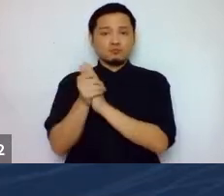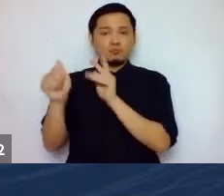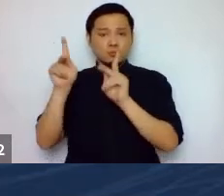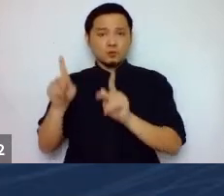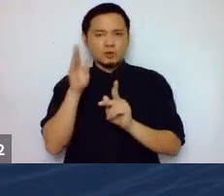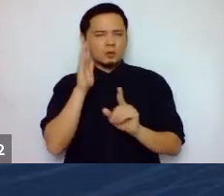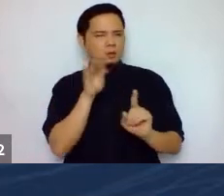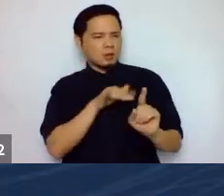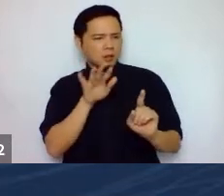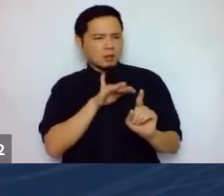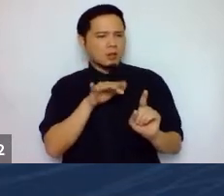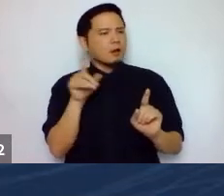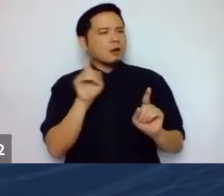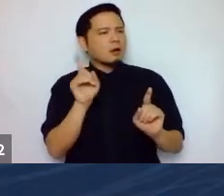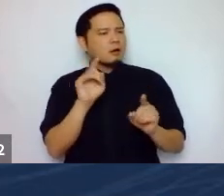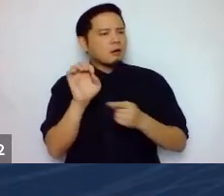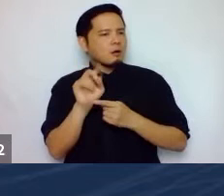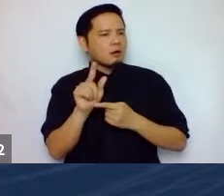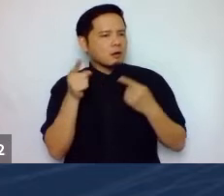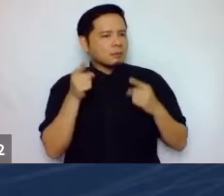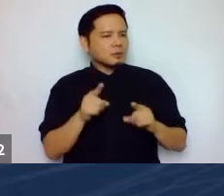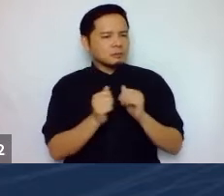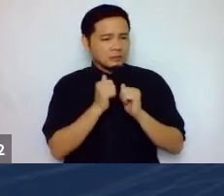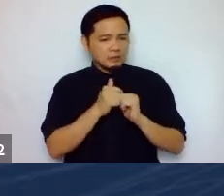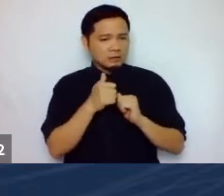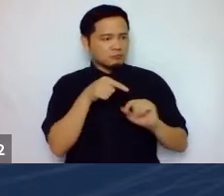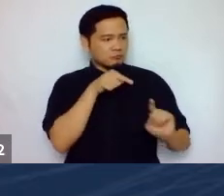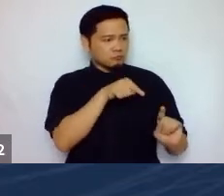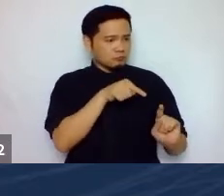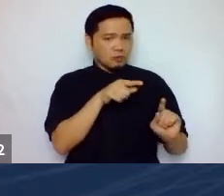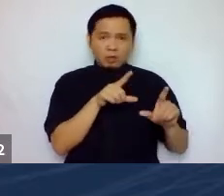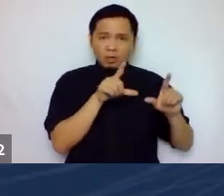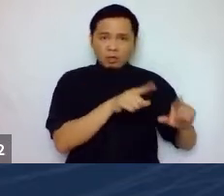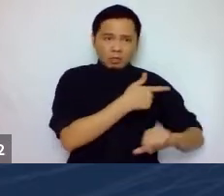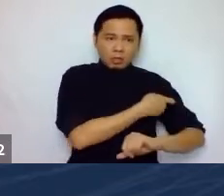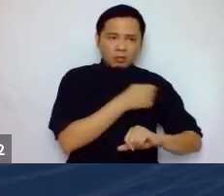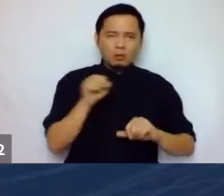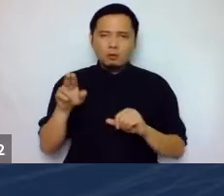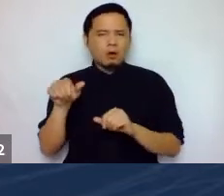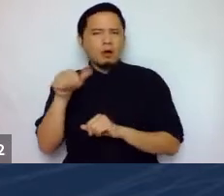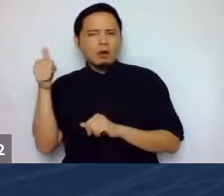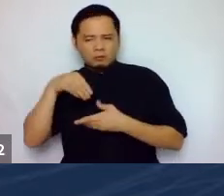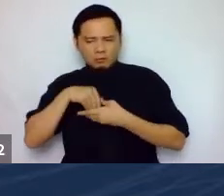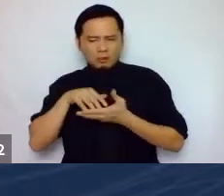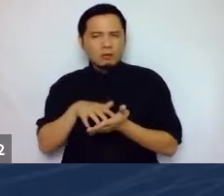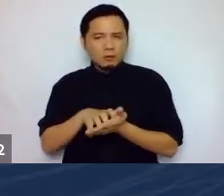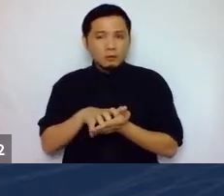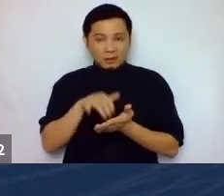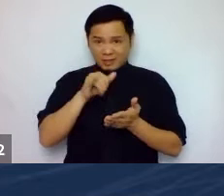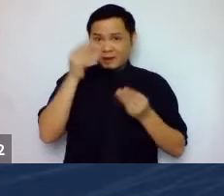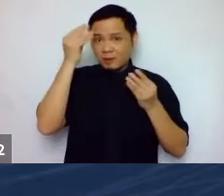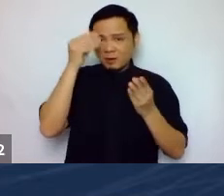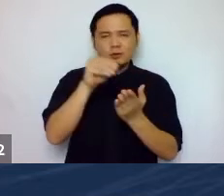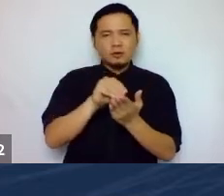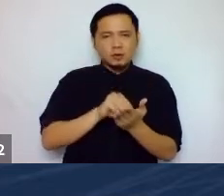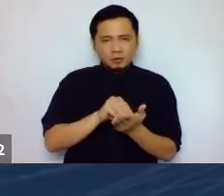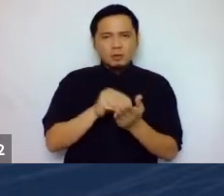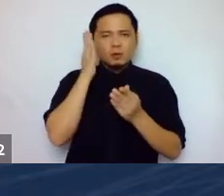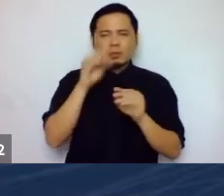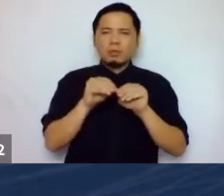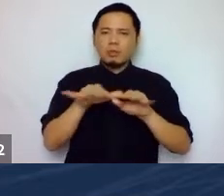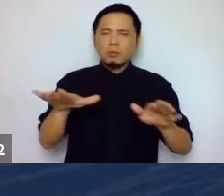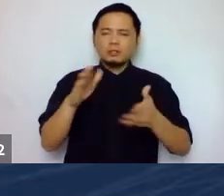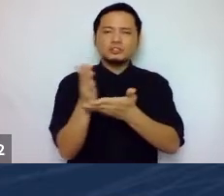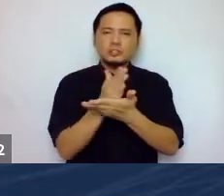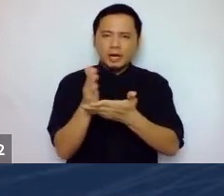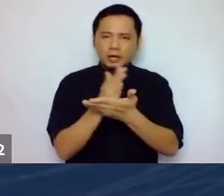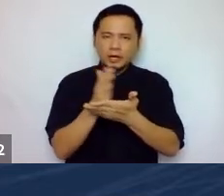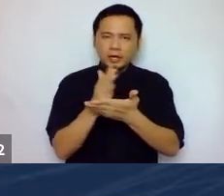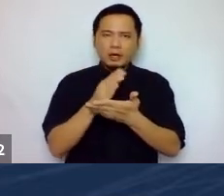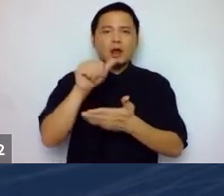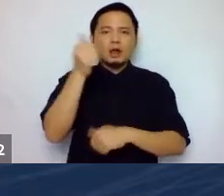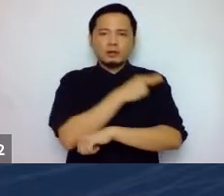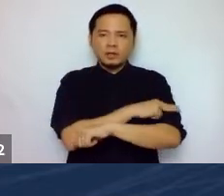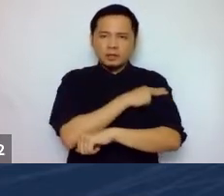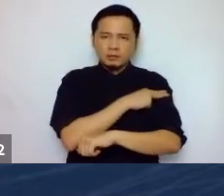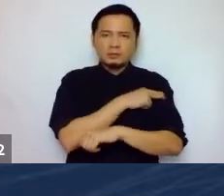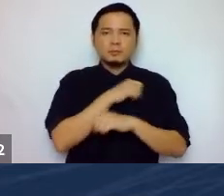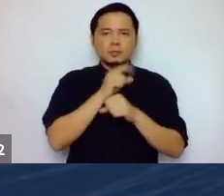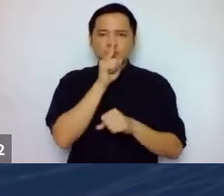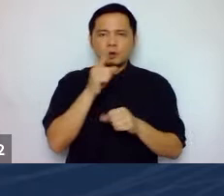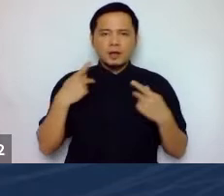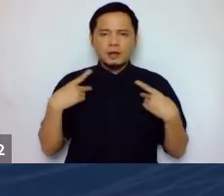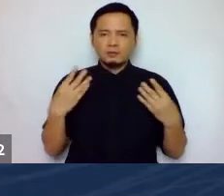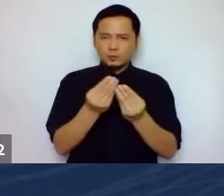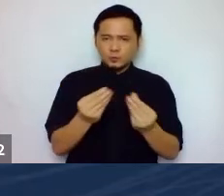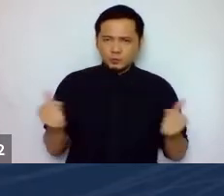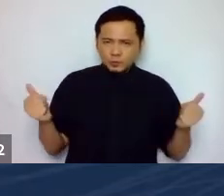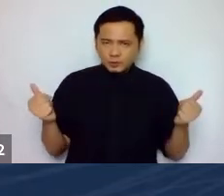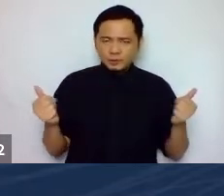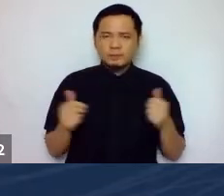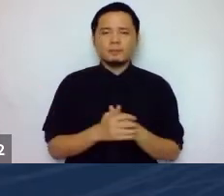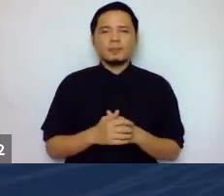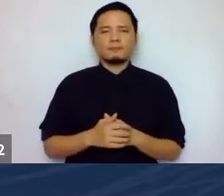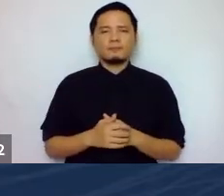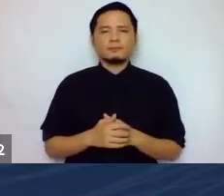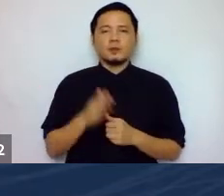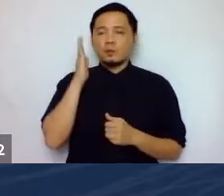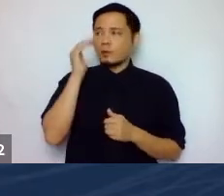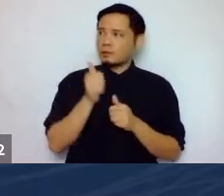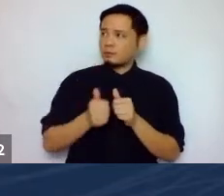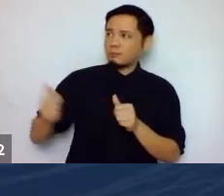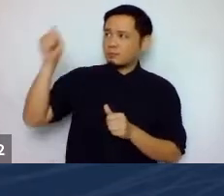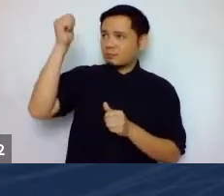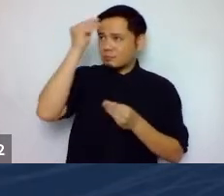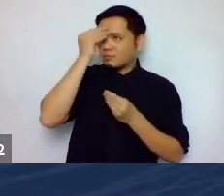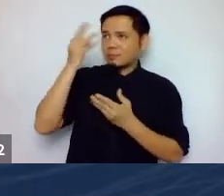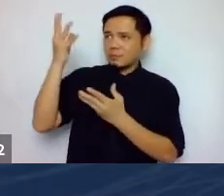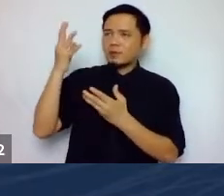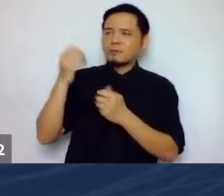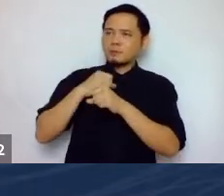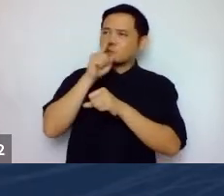This will be used as feedback and will be shared to have a resolution and decision making on how the vaccination will also be rolled out.